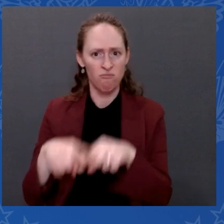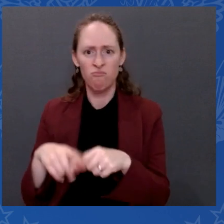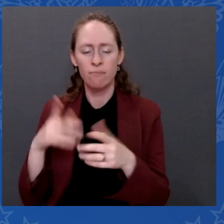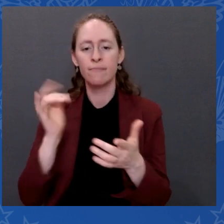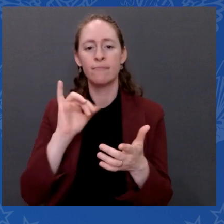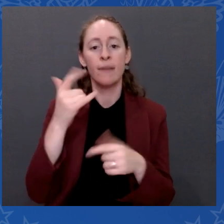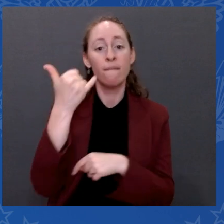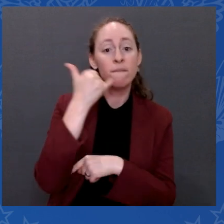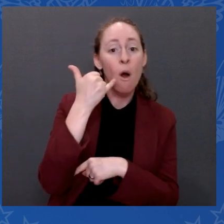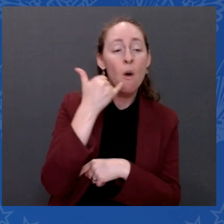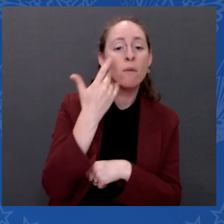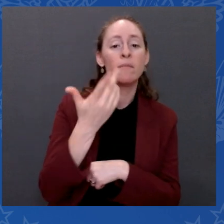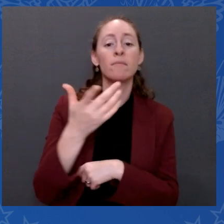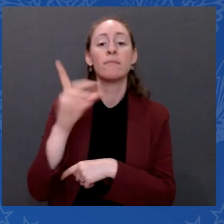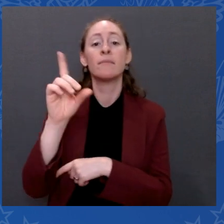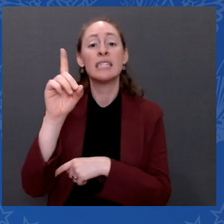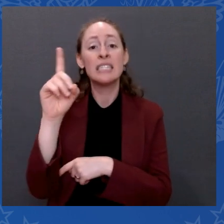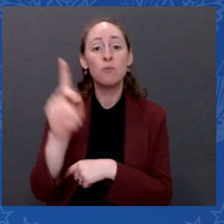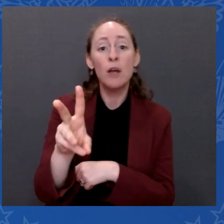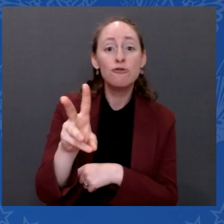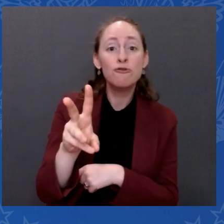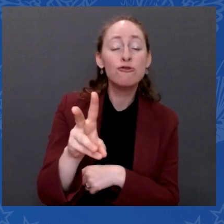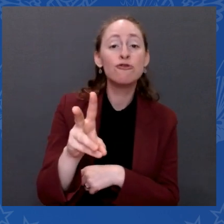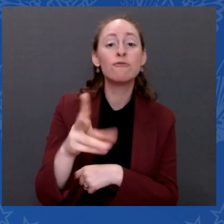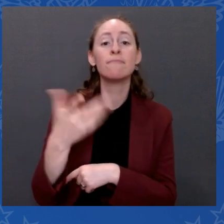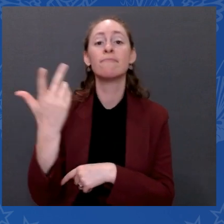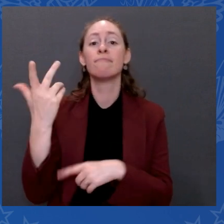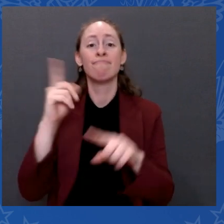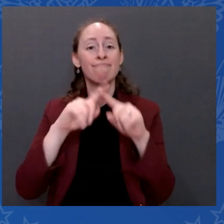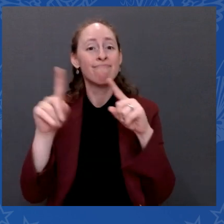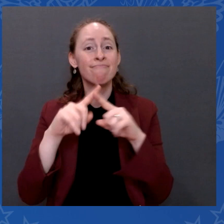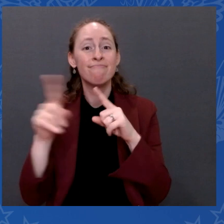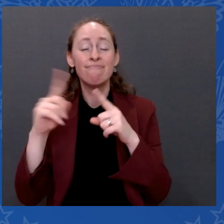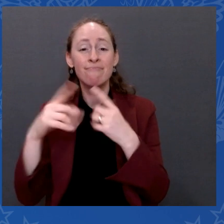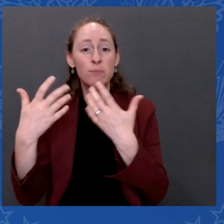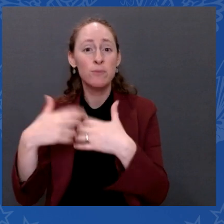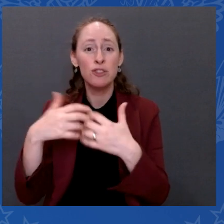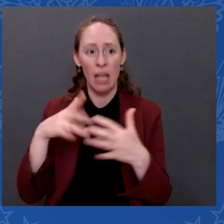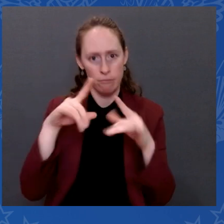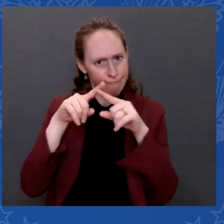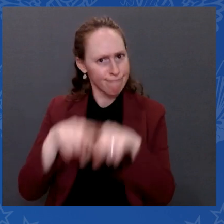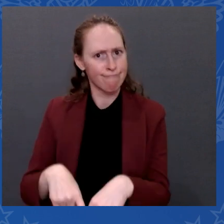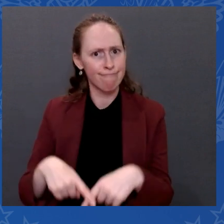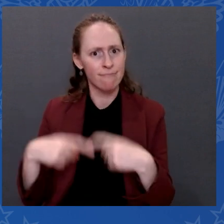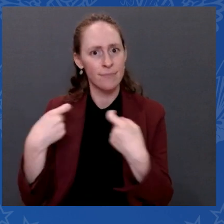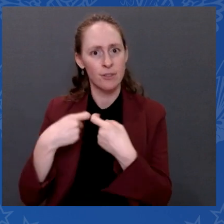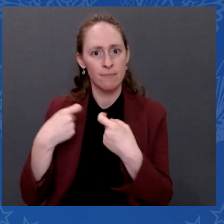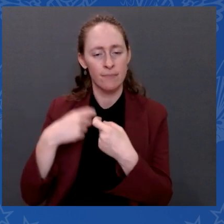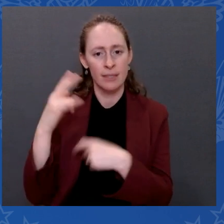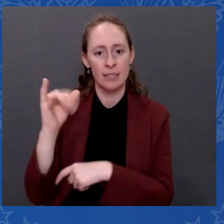America invented semiconductors, but over the years, we let the manufacturing of those semiconductors